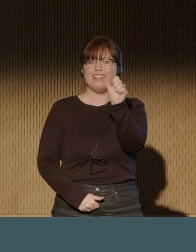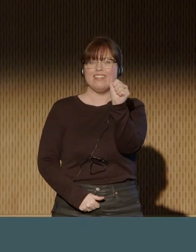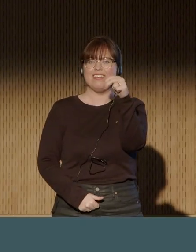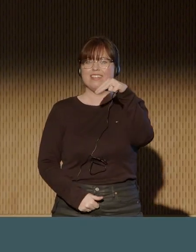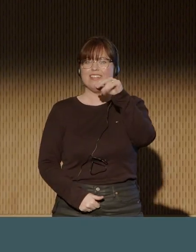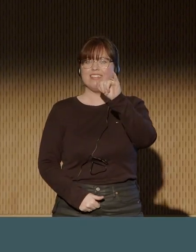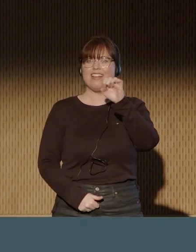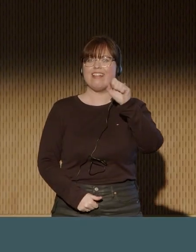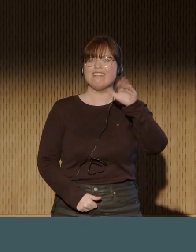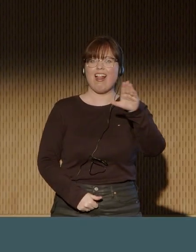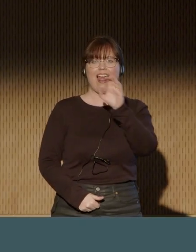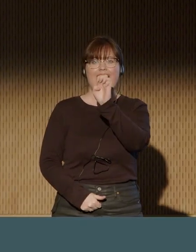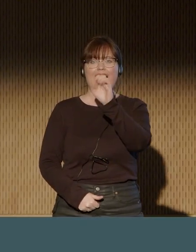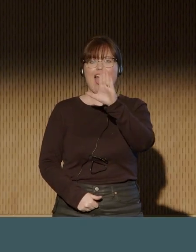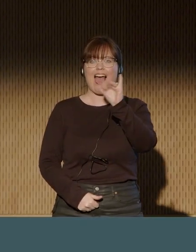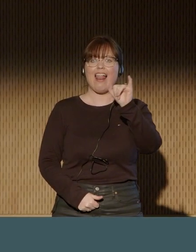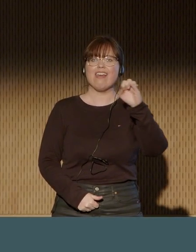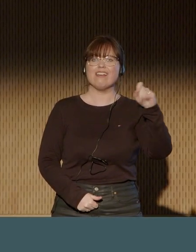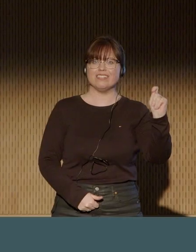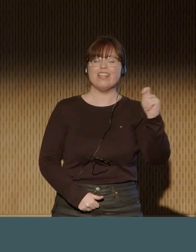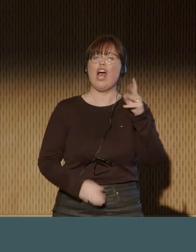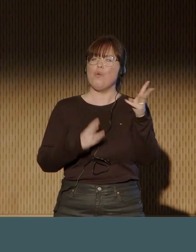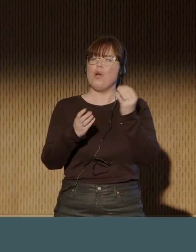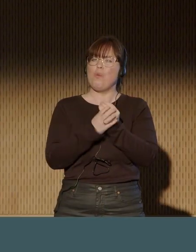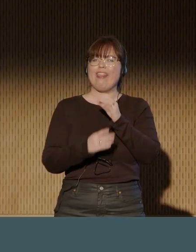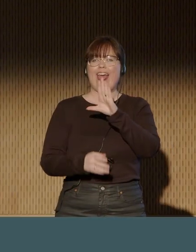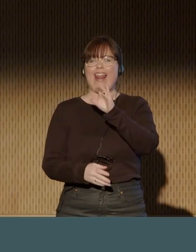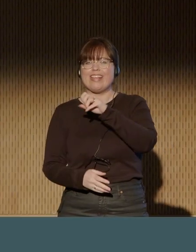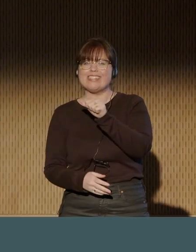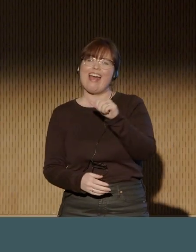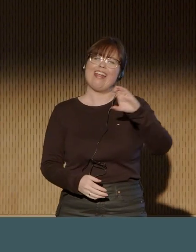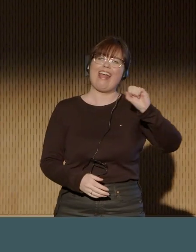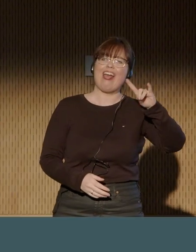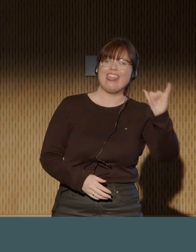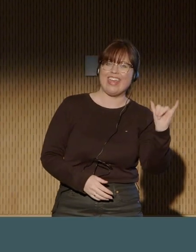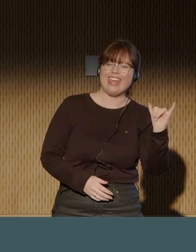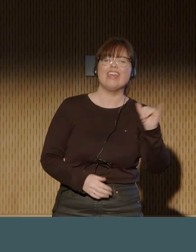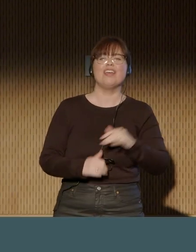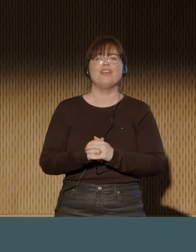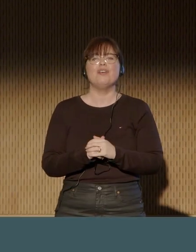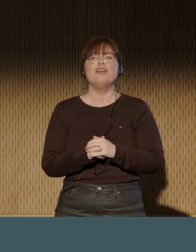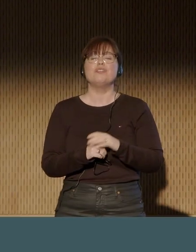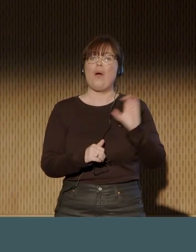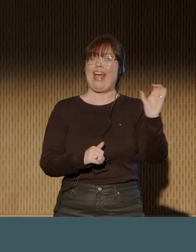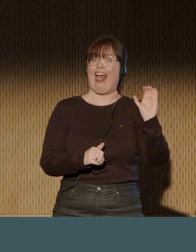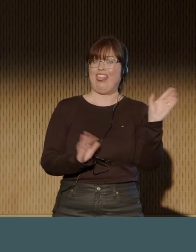and I obviously work with Lisa and Kathie. And when Kathie says that the work is ongoing,